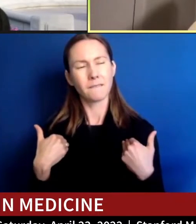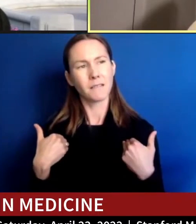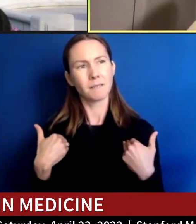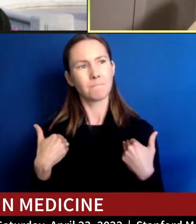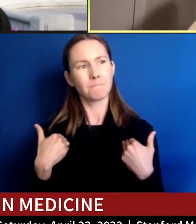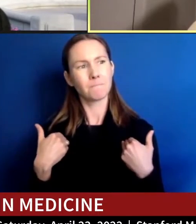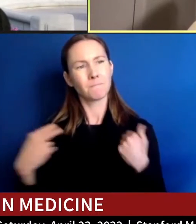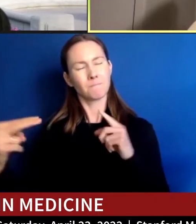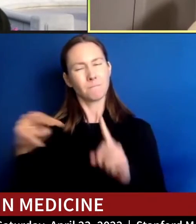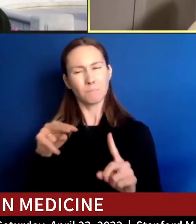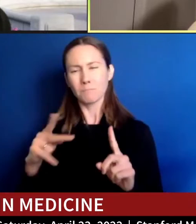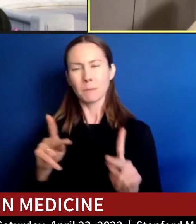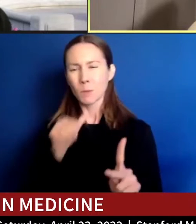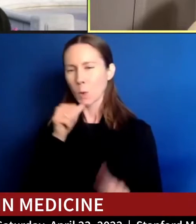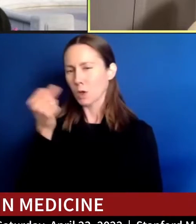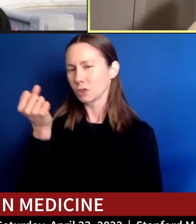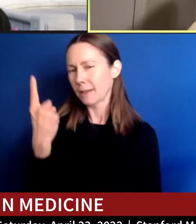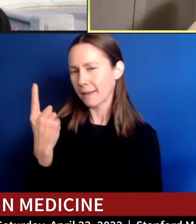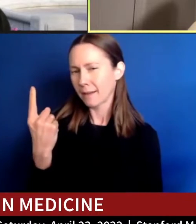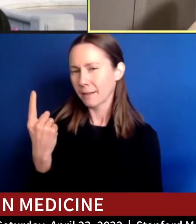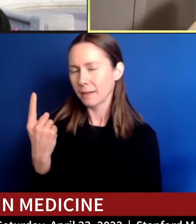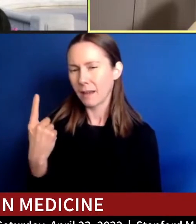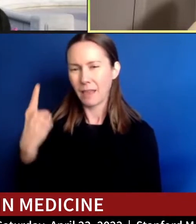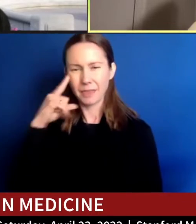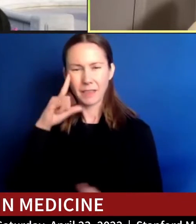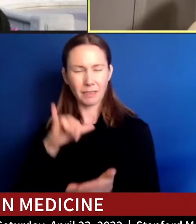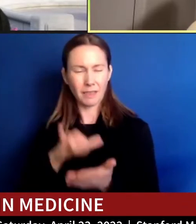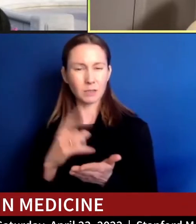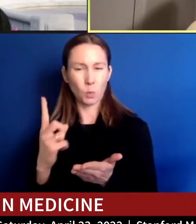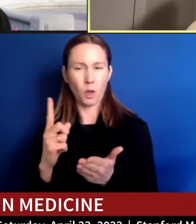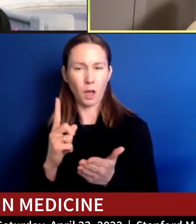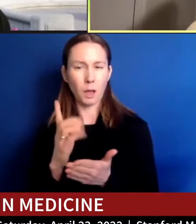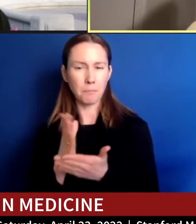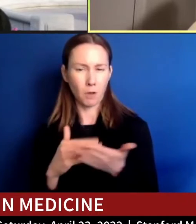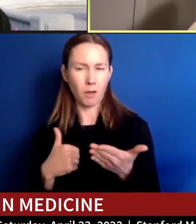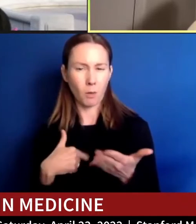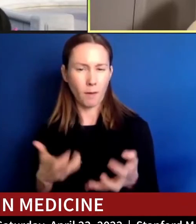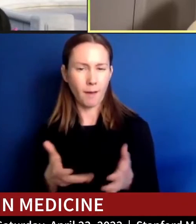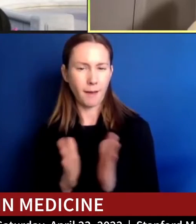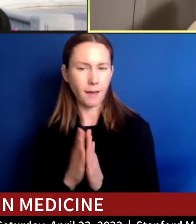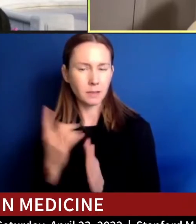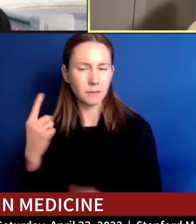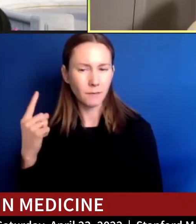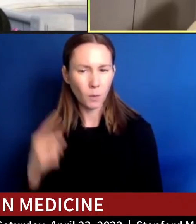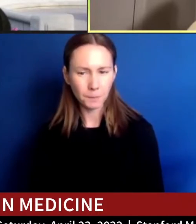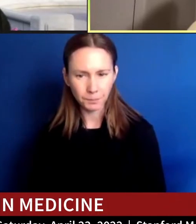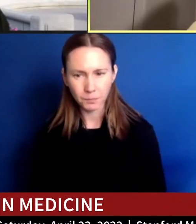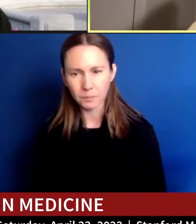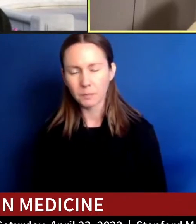So I think that is one of the big snowballs that I would like to push for. And I hope that that helps